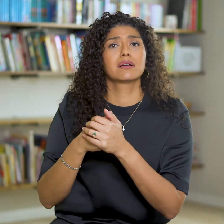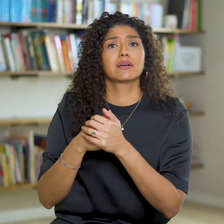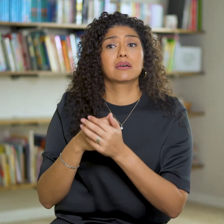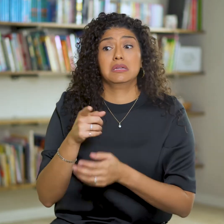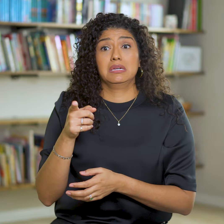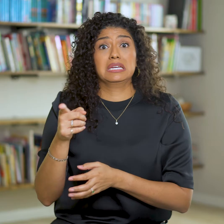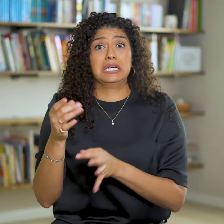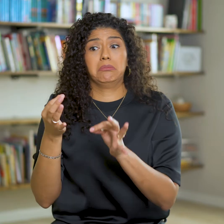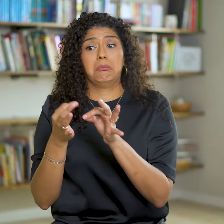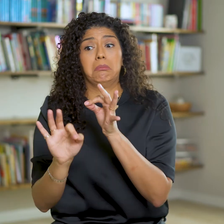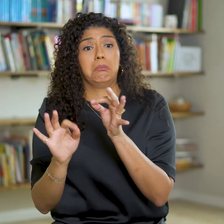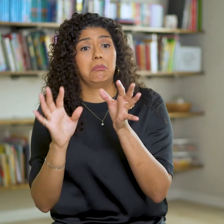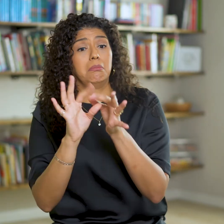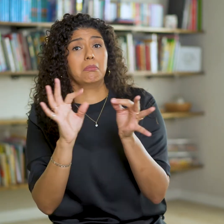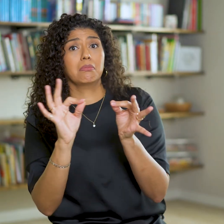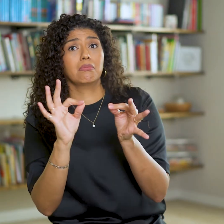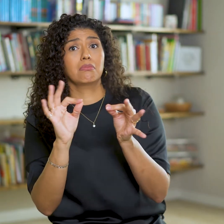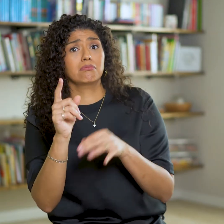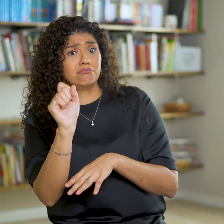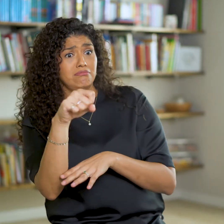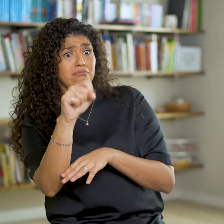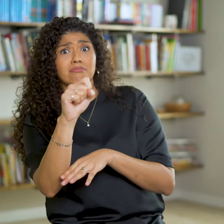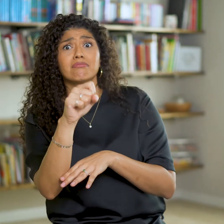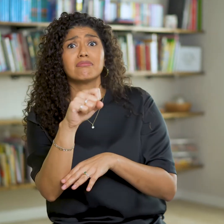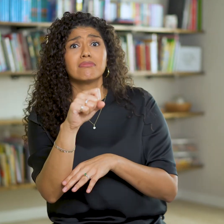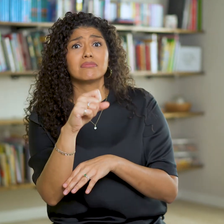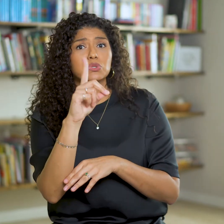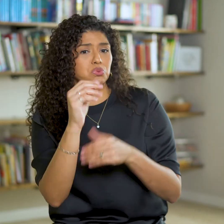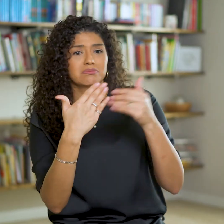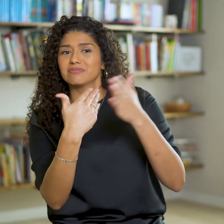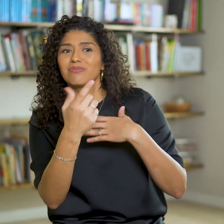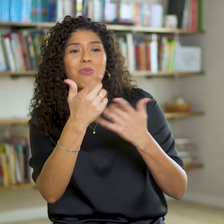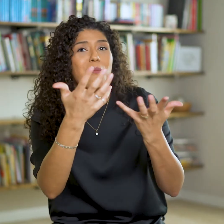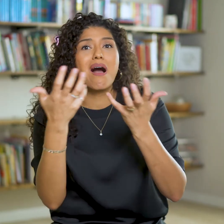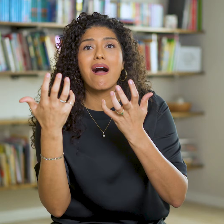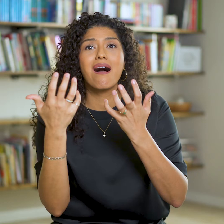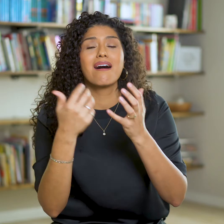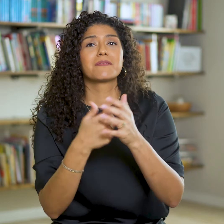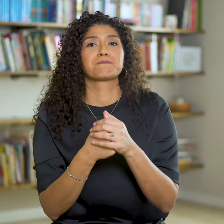who basically says, “Yes! Do whatever you want!”